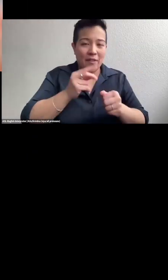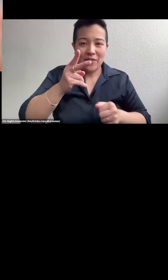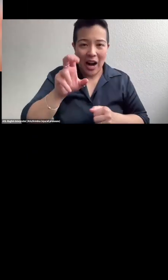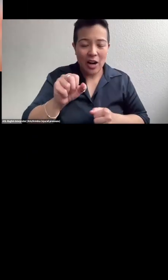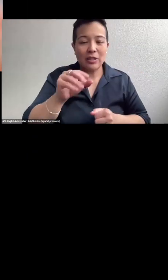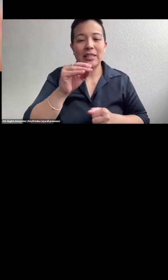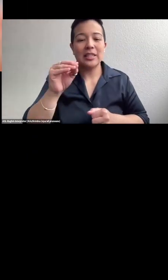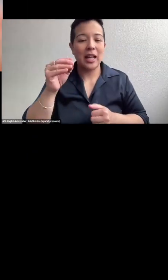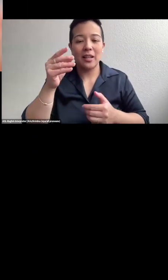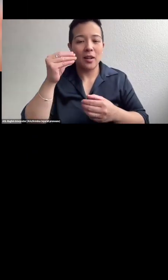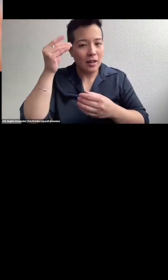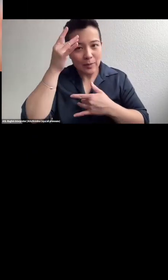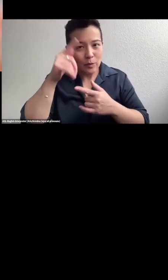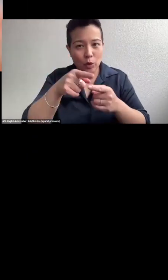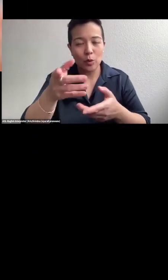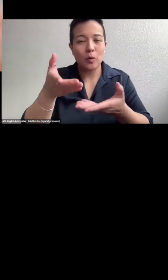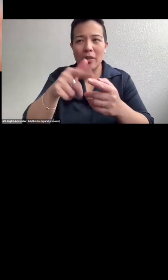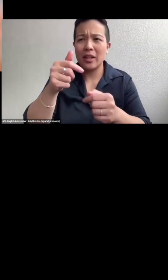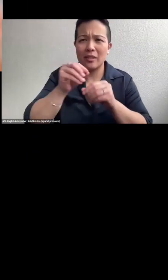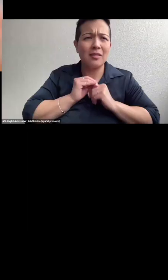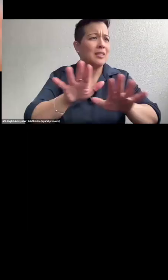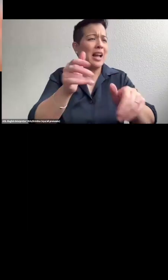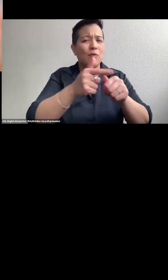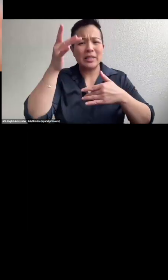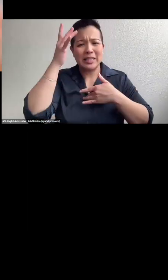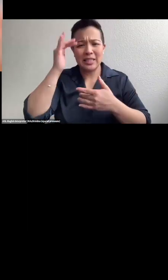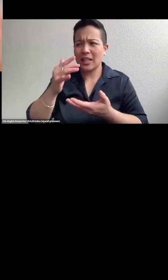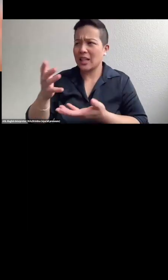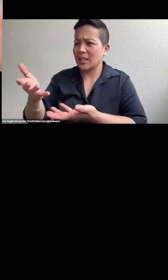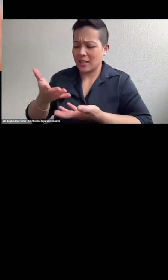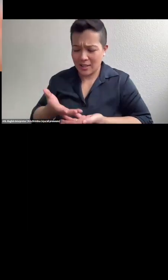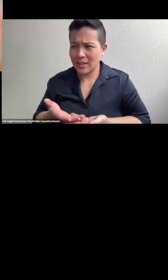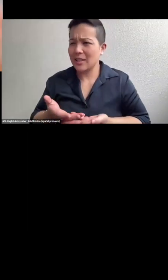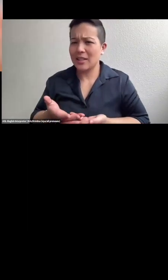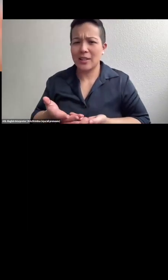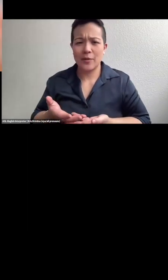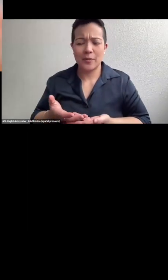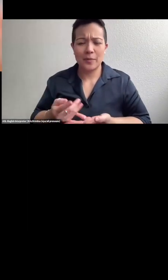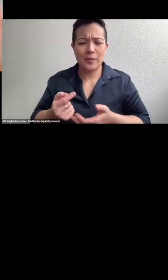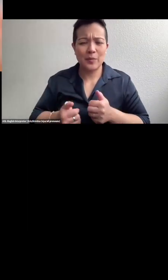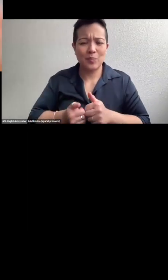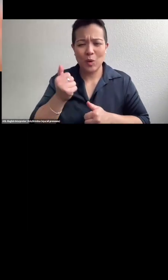gets sick. So it's like the most sick I've been, like